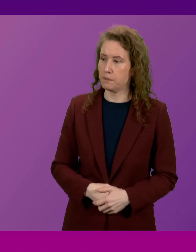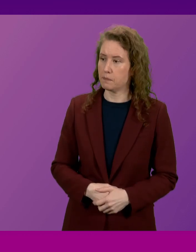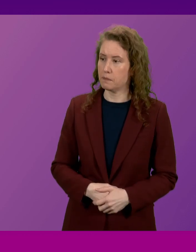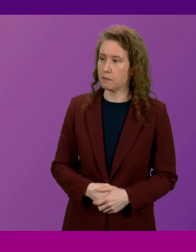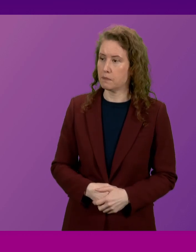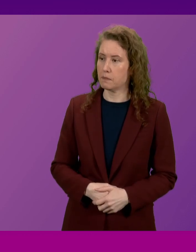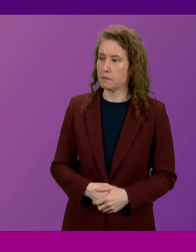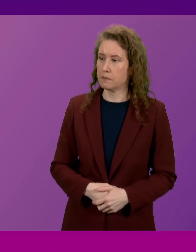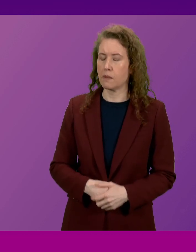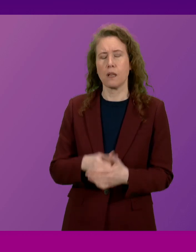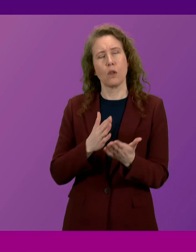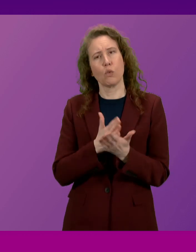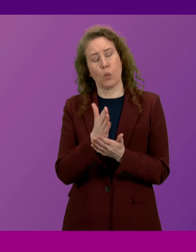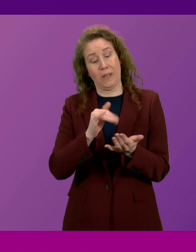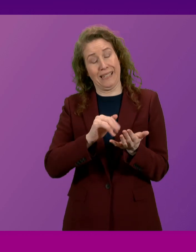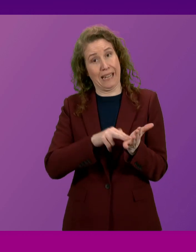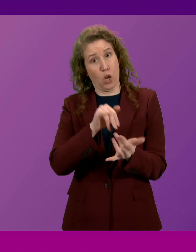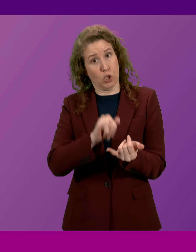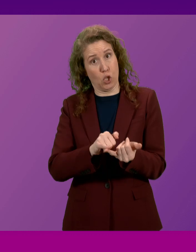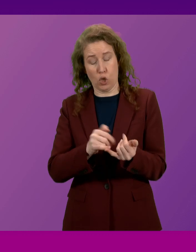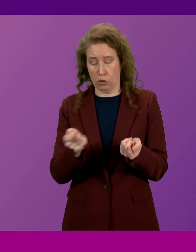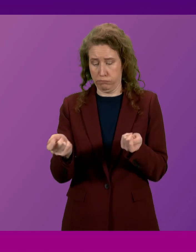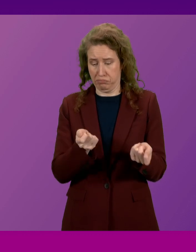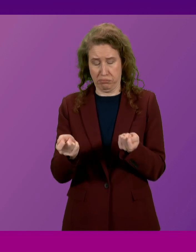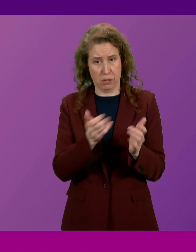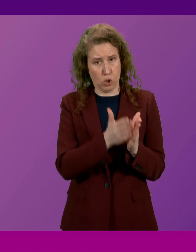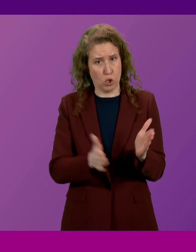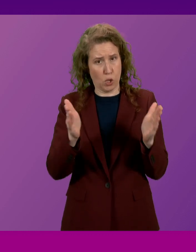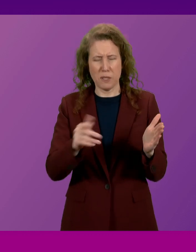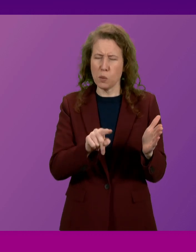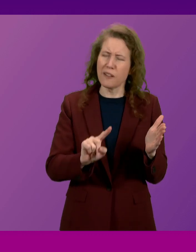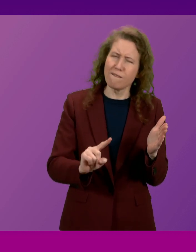During Nicola Sturgeon’s term in office as the first female First Minister of